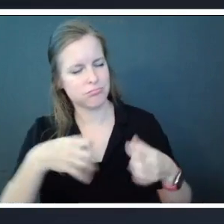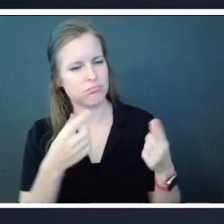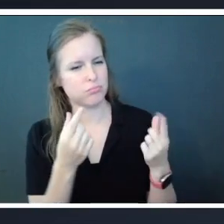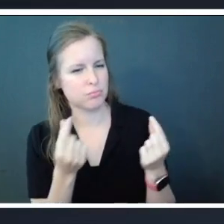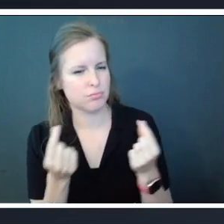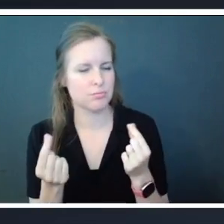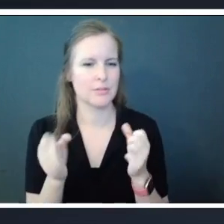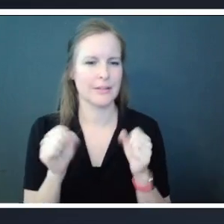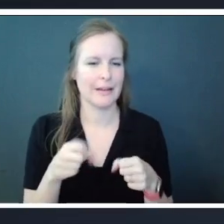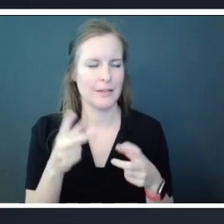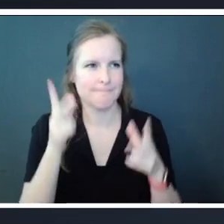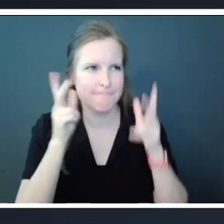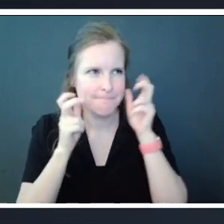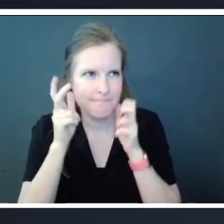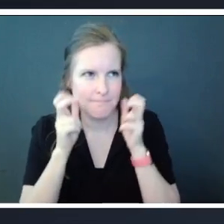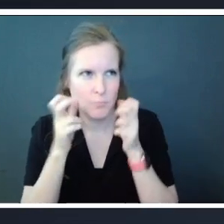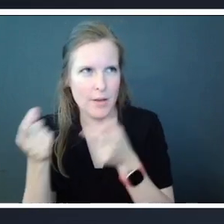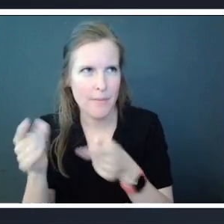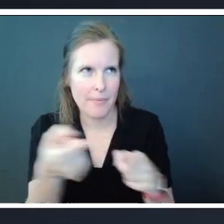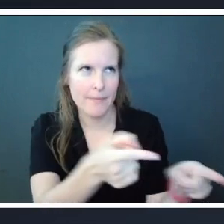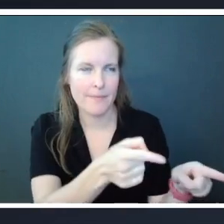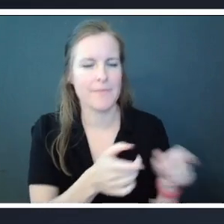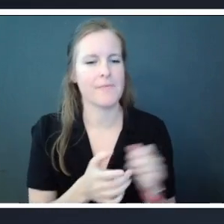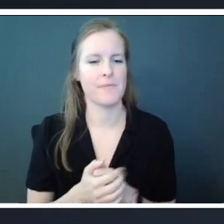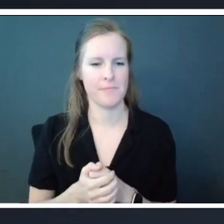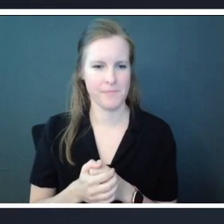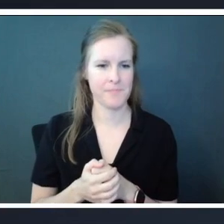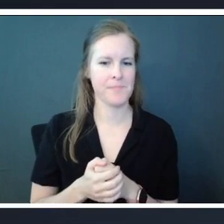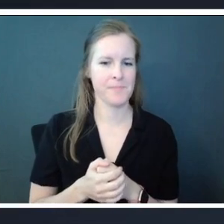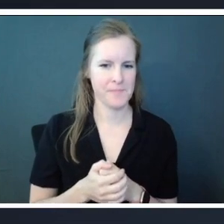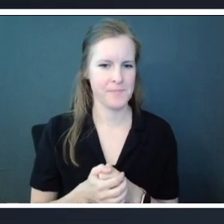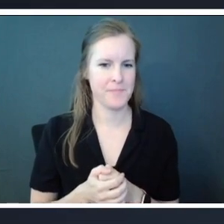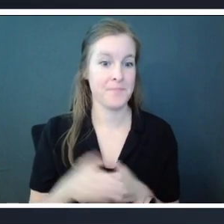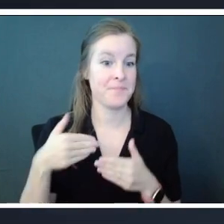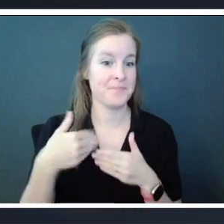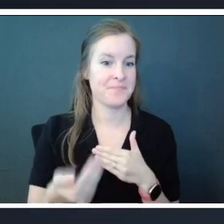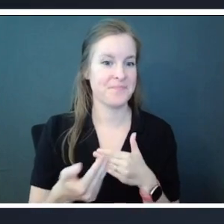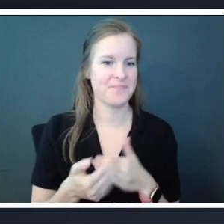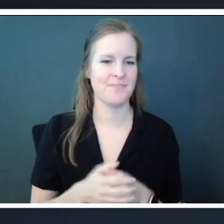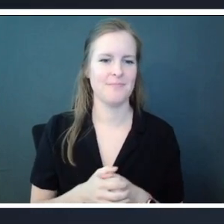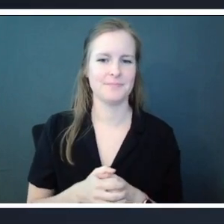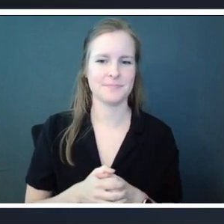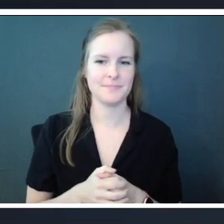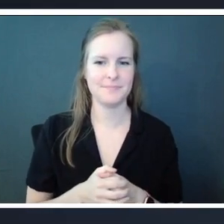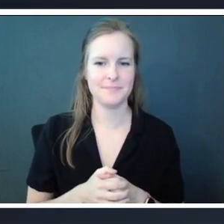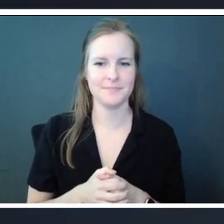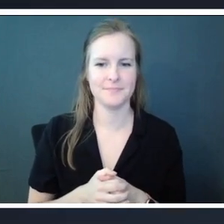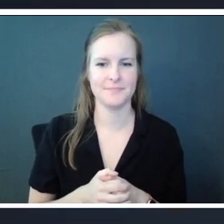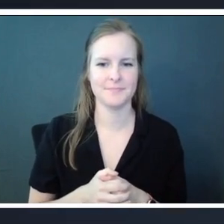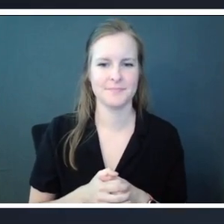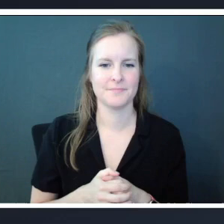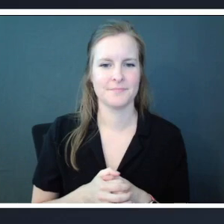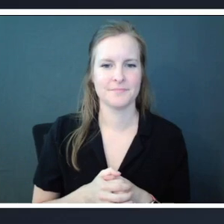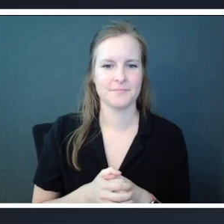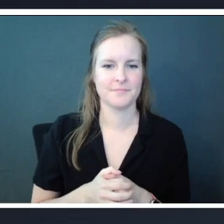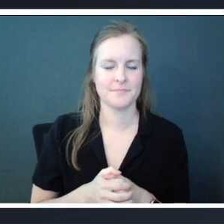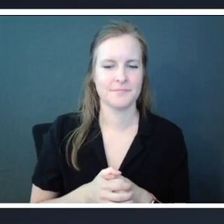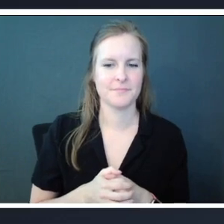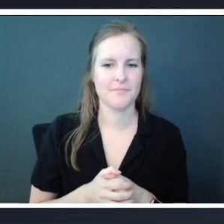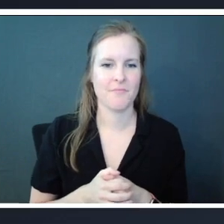the more audio description. Okay, next. So, with our programs, you saw some of the